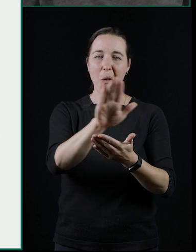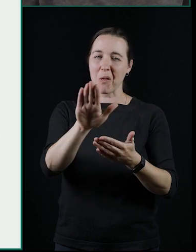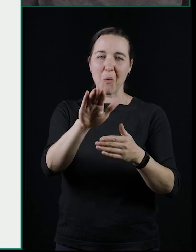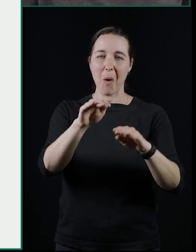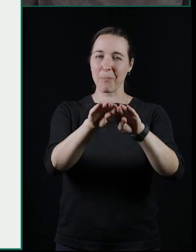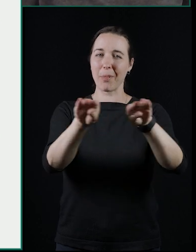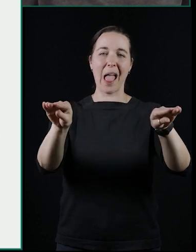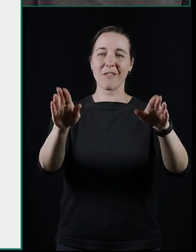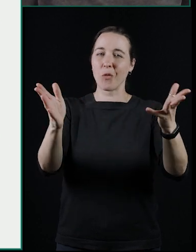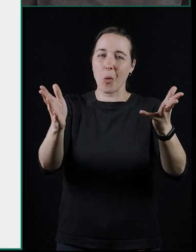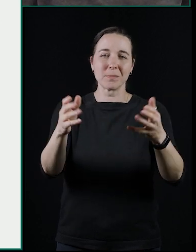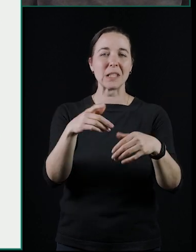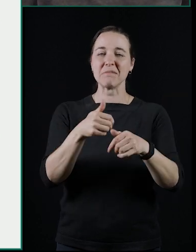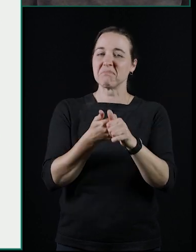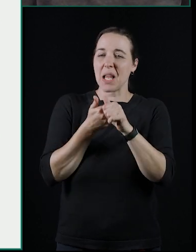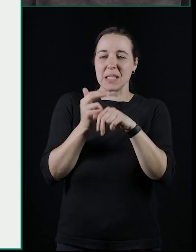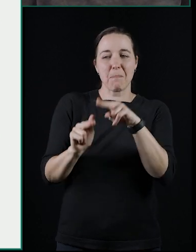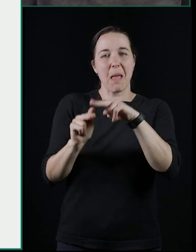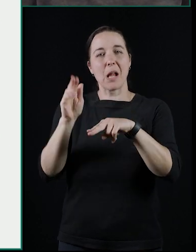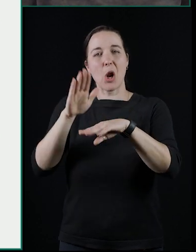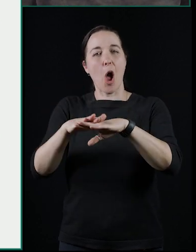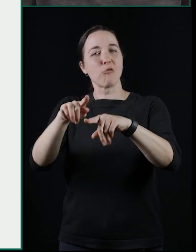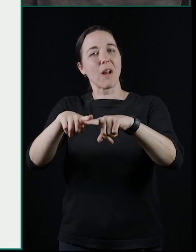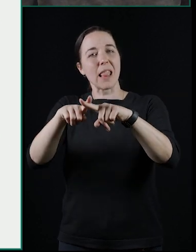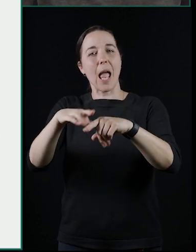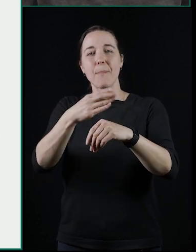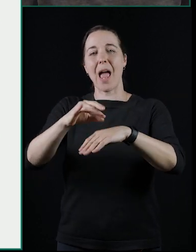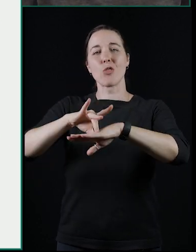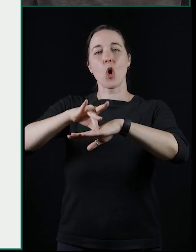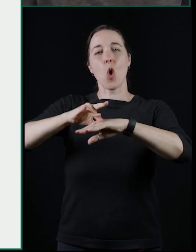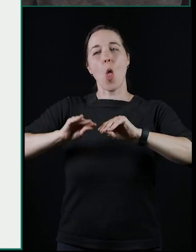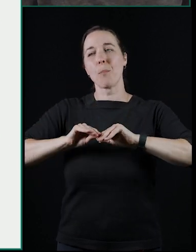Is built on the reliability and global reach of Azure.